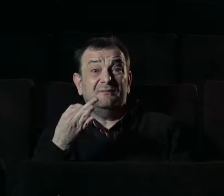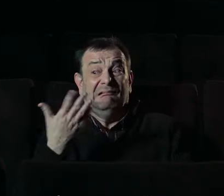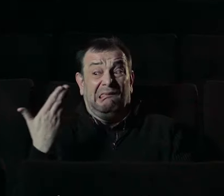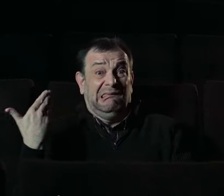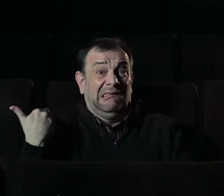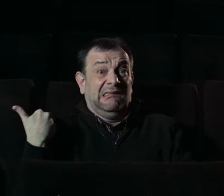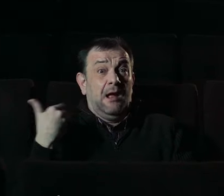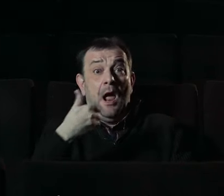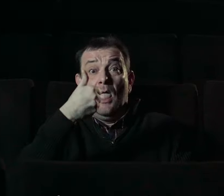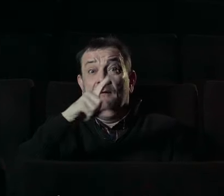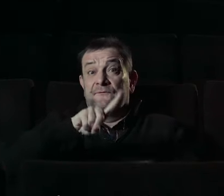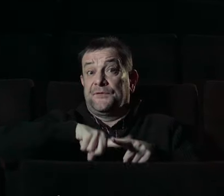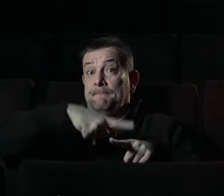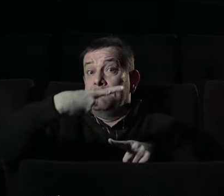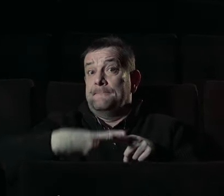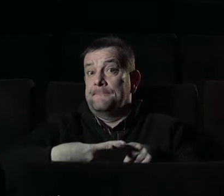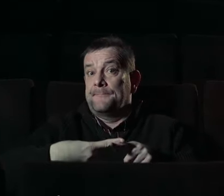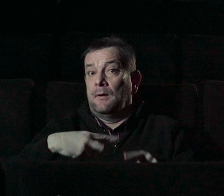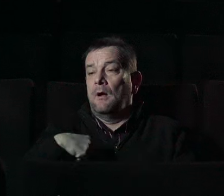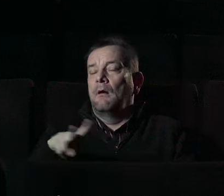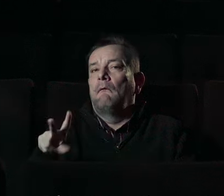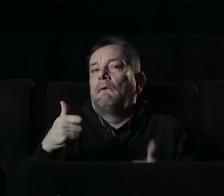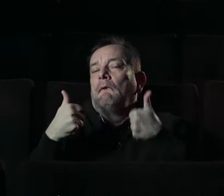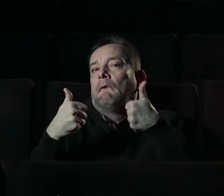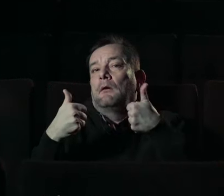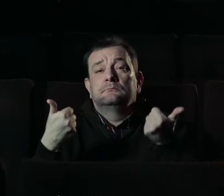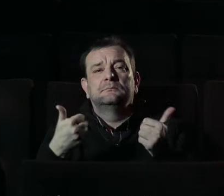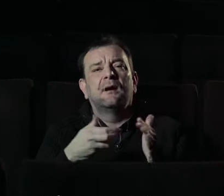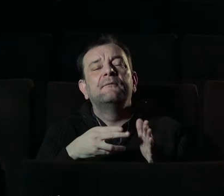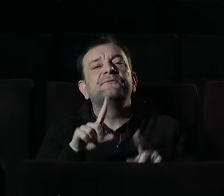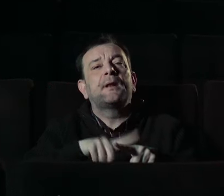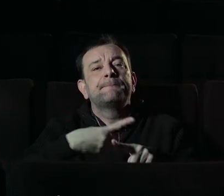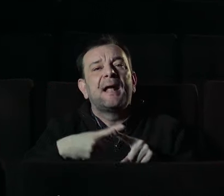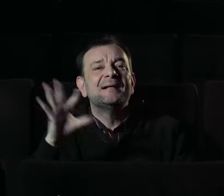Recently, there was a film that was great,